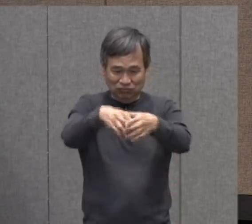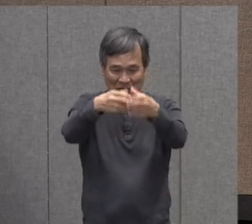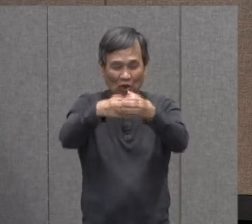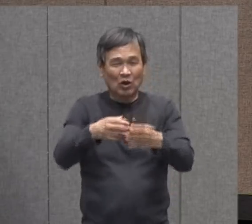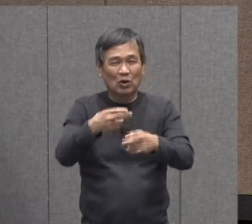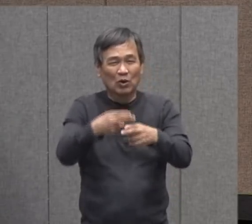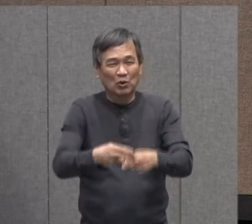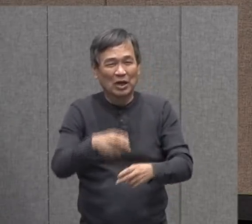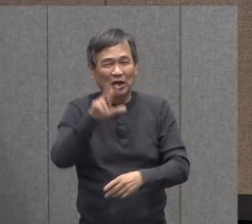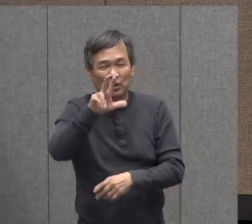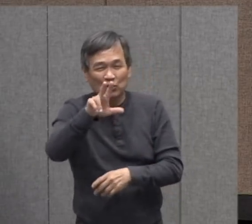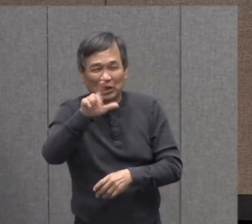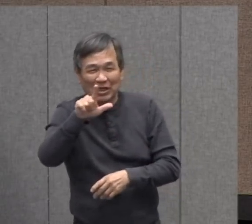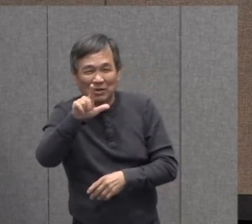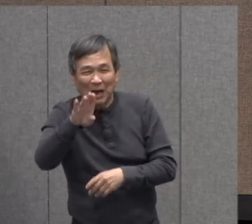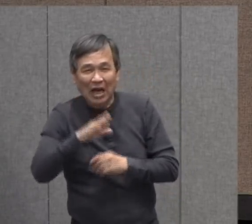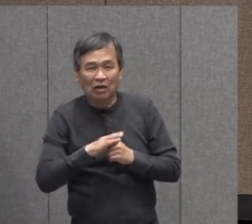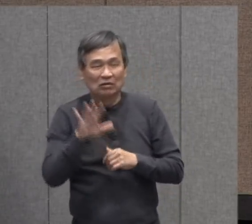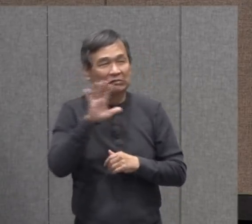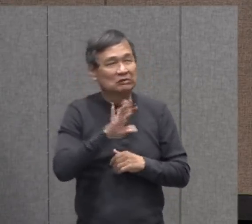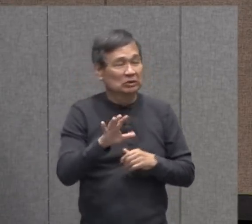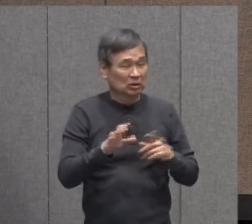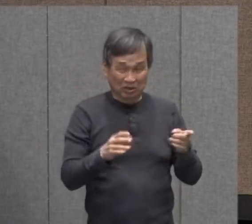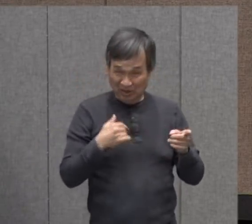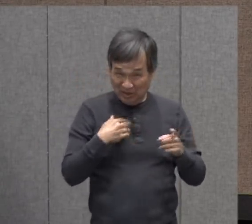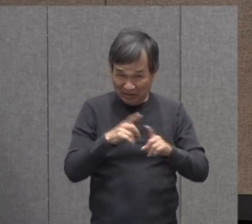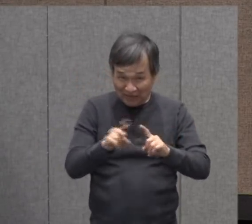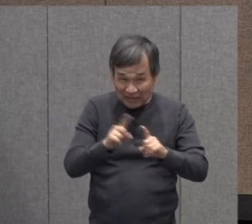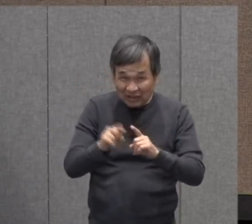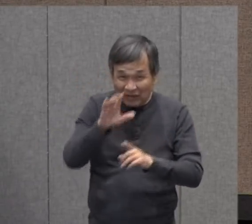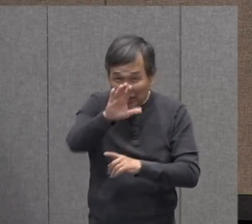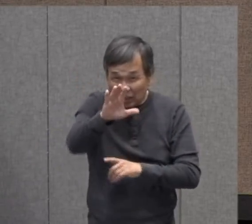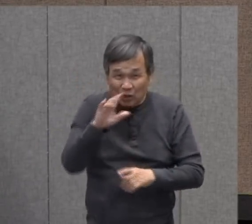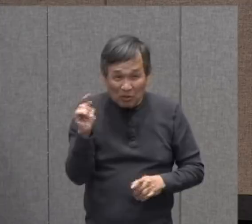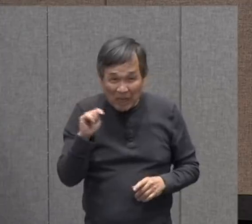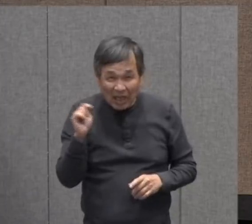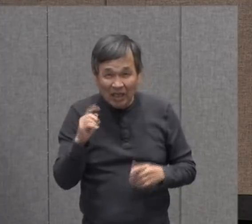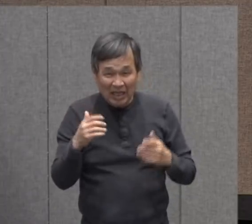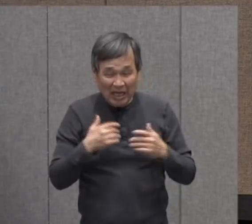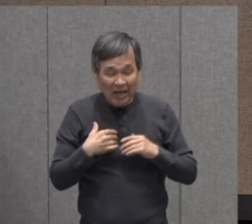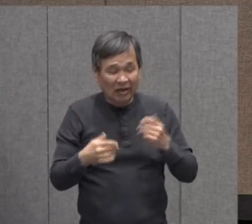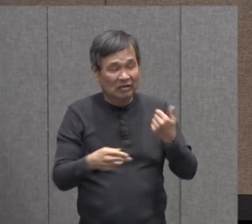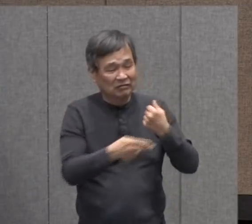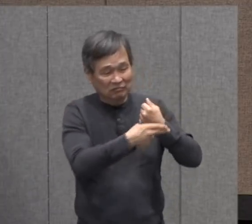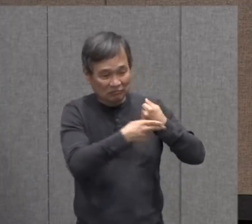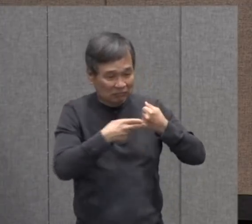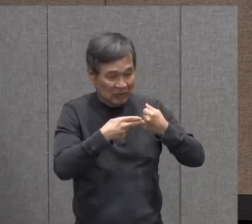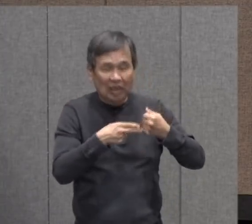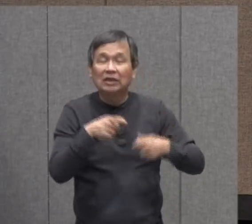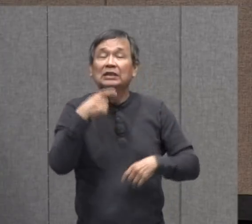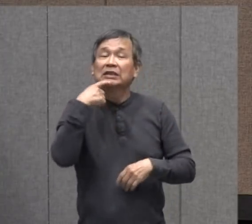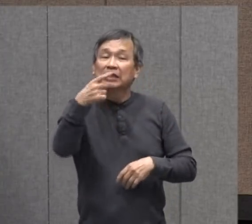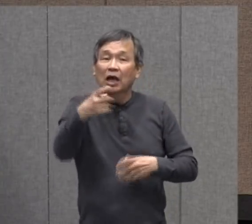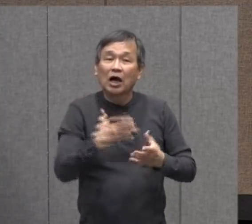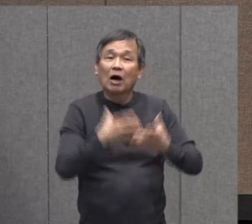because shampoo bottles and other types of bottles have labels and the labels will tell you the weight.